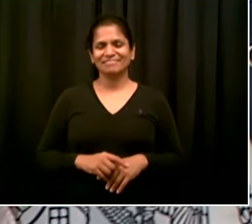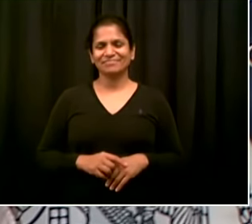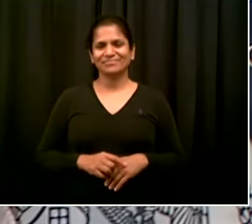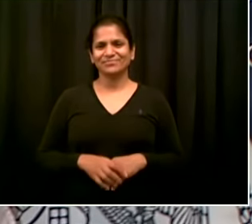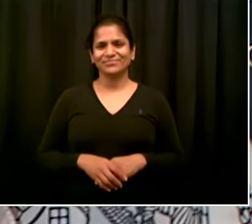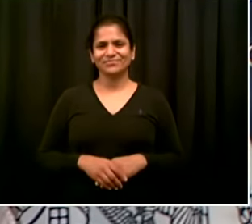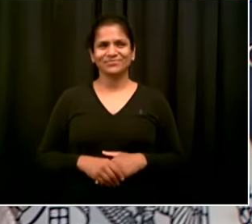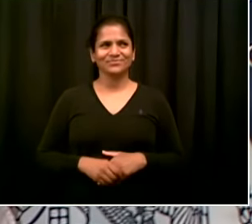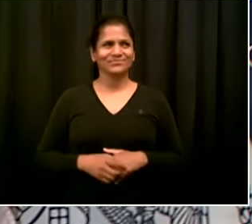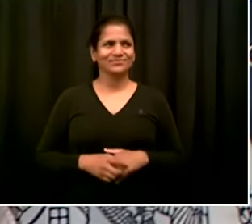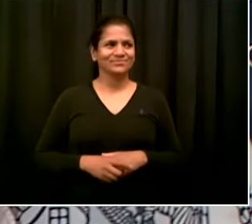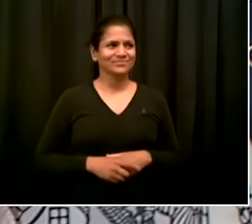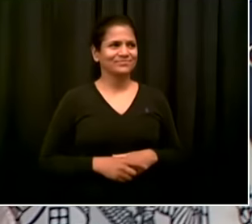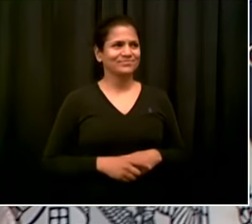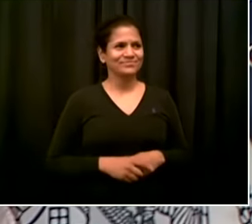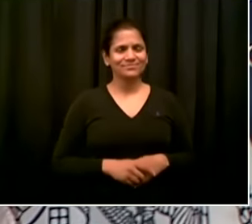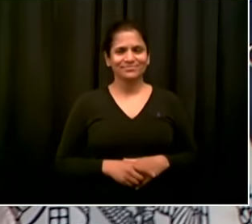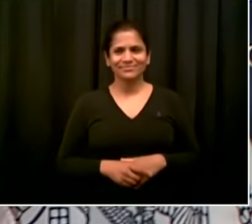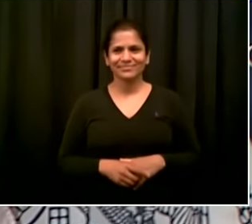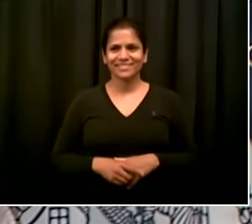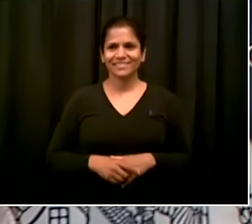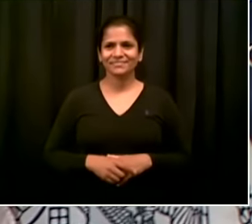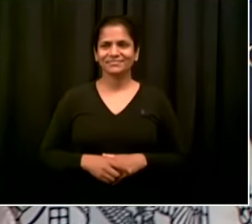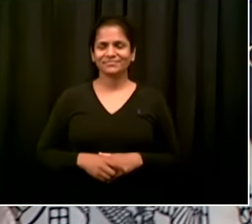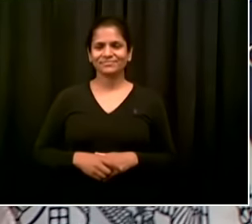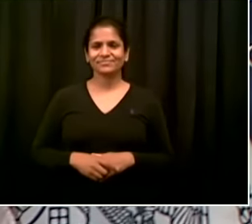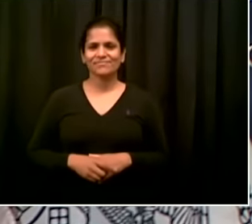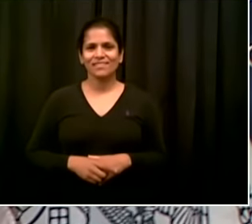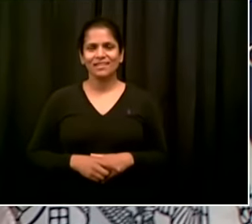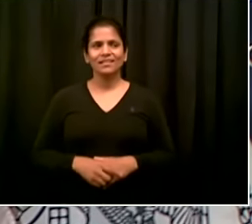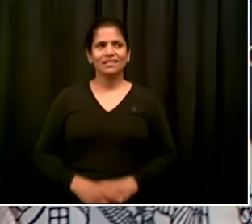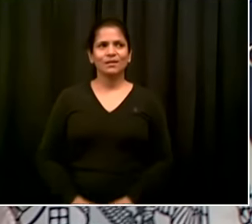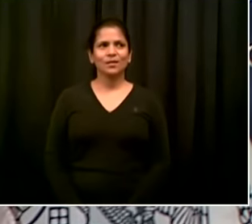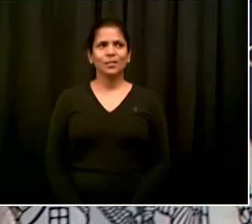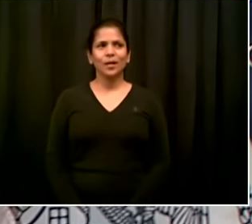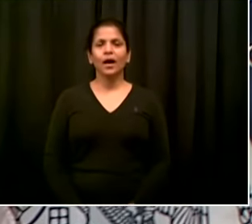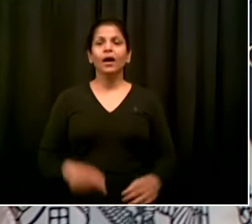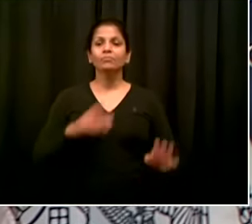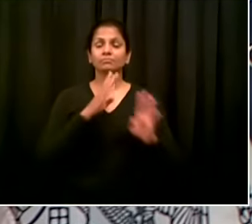ATHTI WLL HELP US G ETTHE MOST